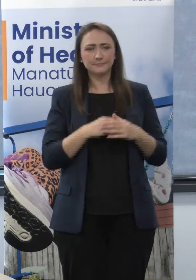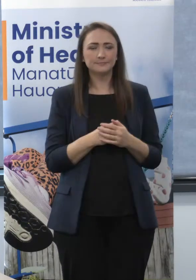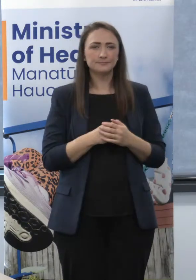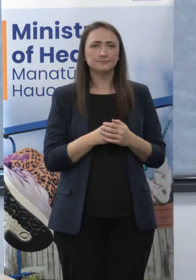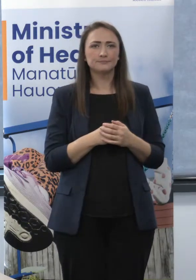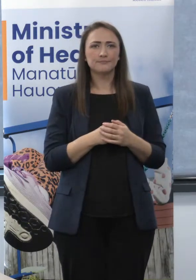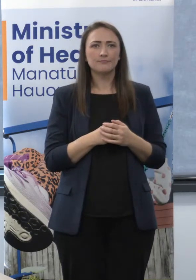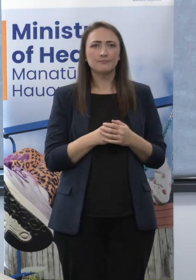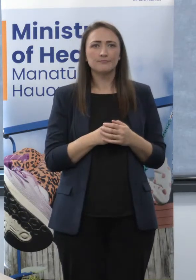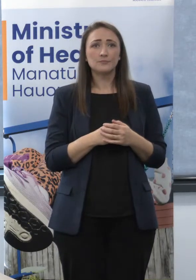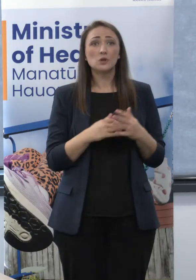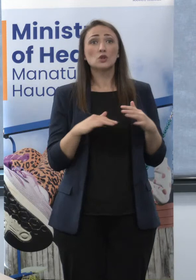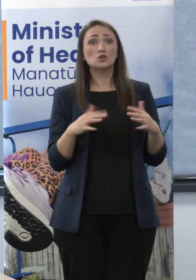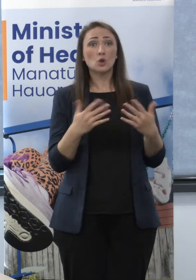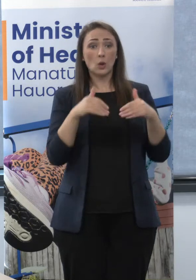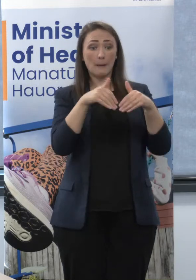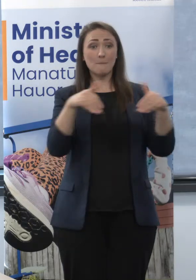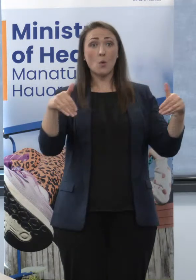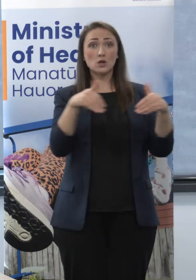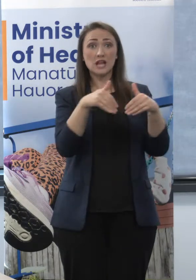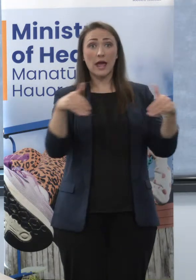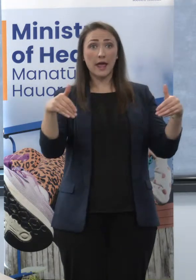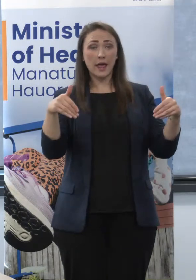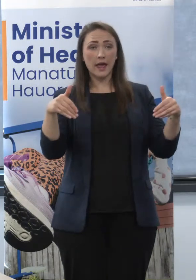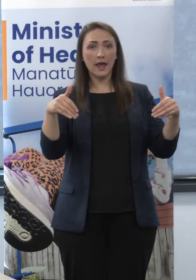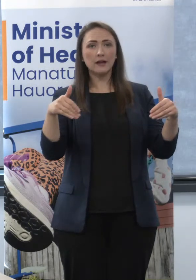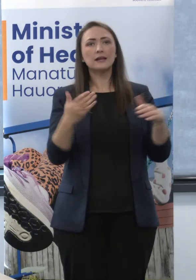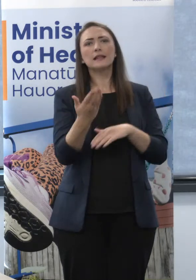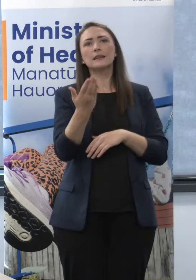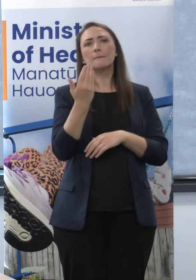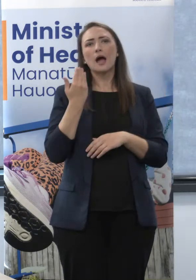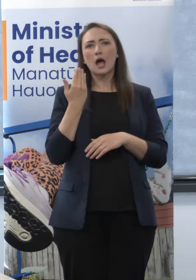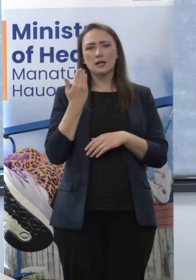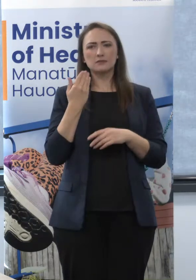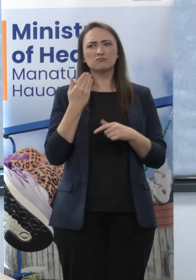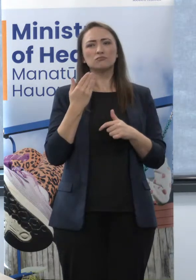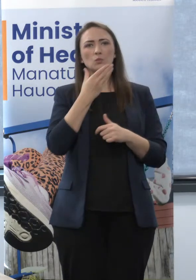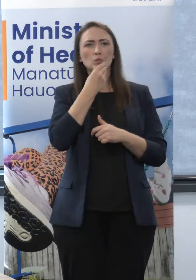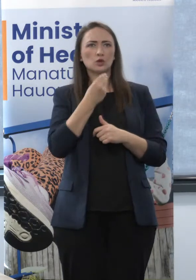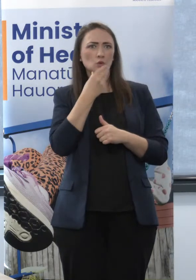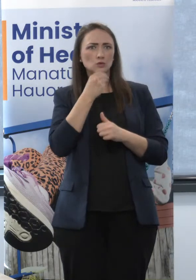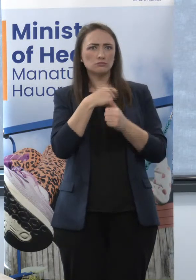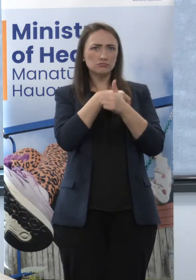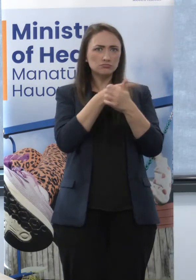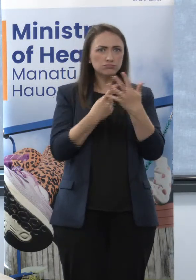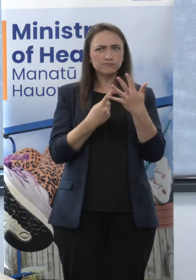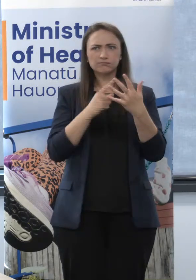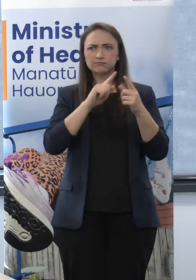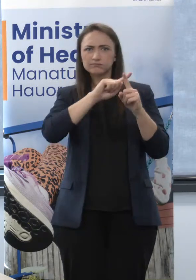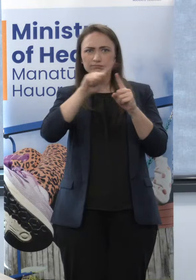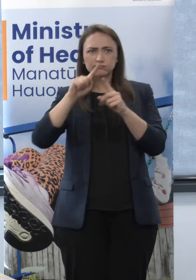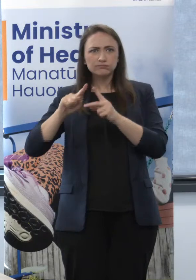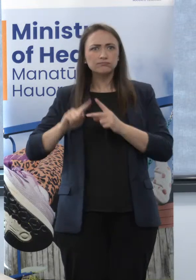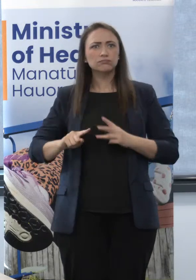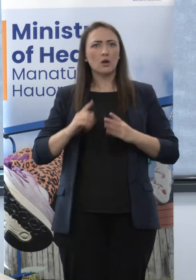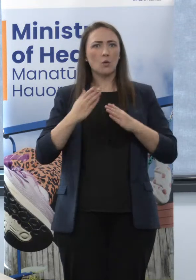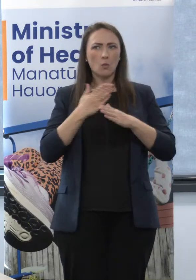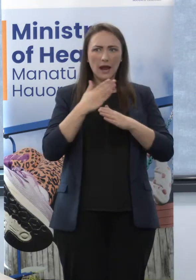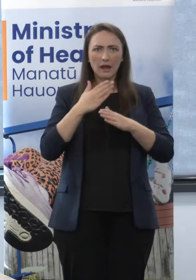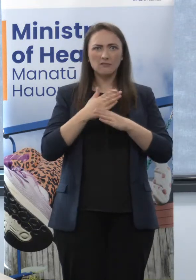excellent. As previously --